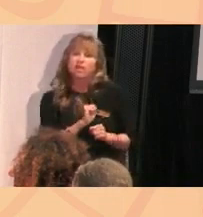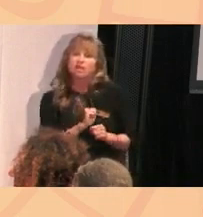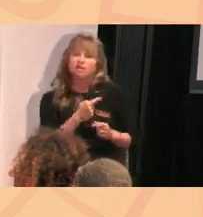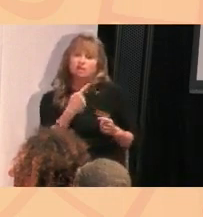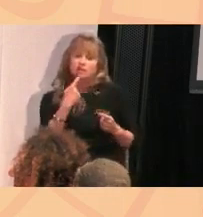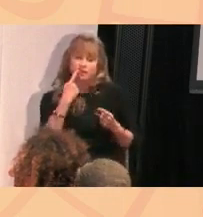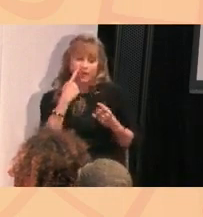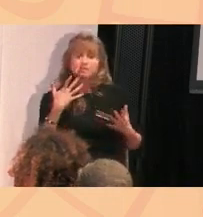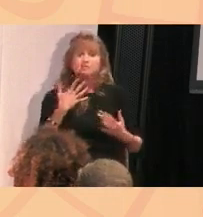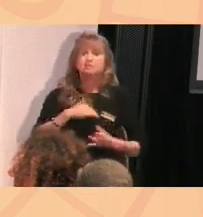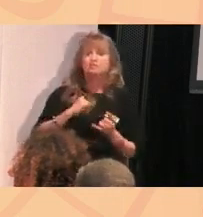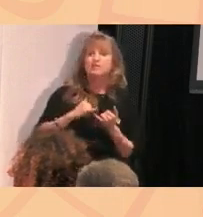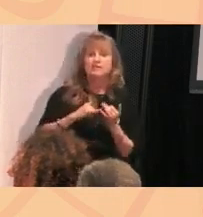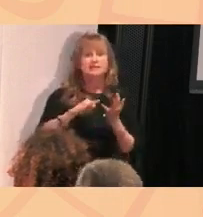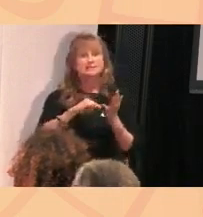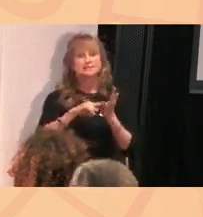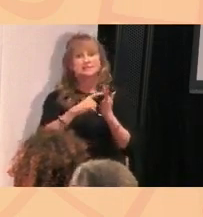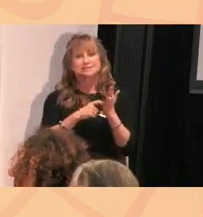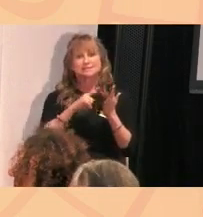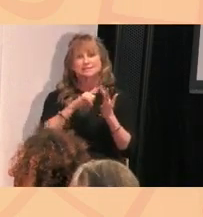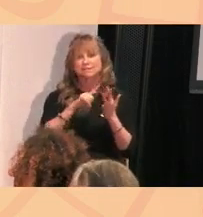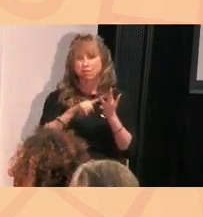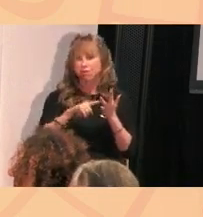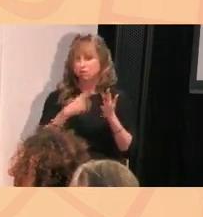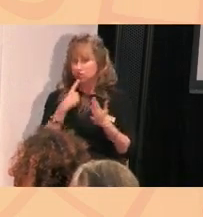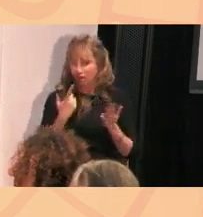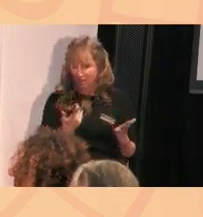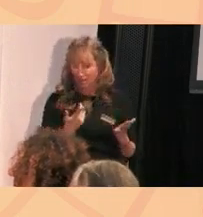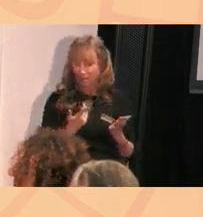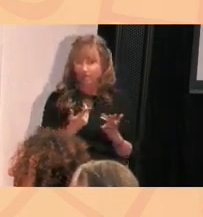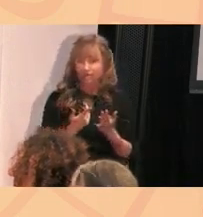or anyone from the East Coast in that exhibition.